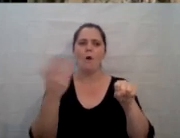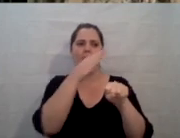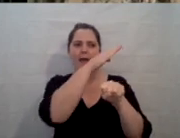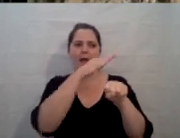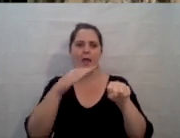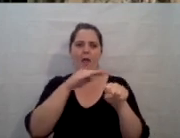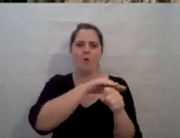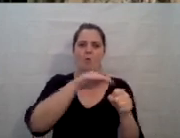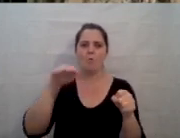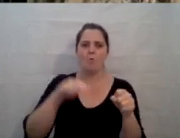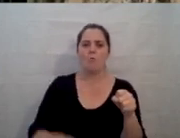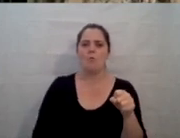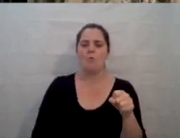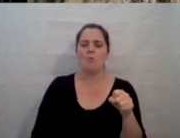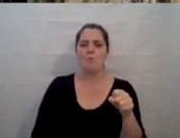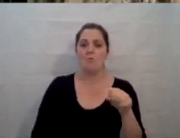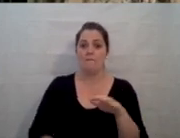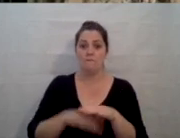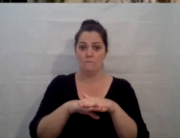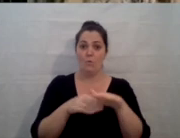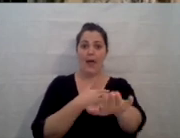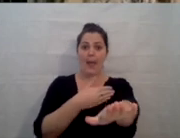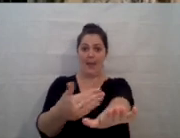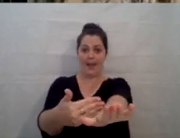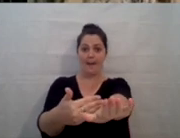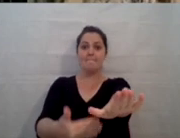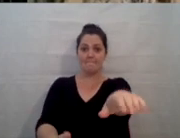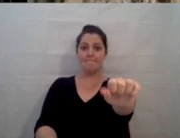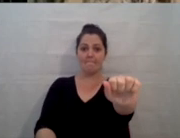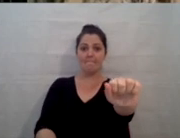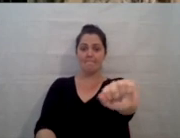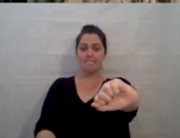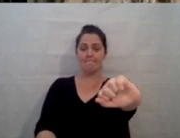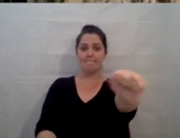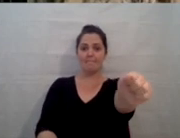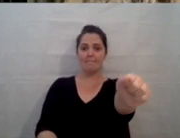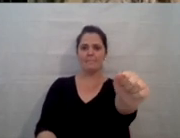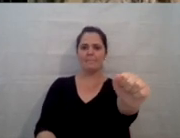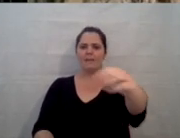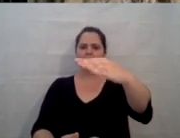so I'm taking my sighting stick, I'm holding it at arm's length, I'm locking my elbow and I'm actually tilting it